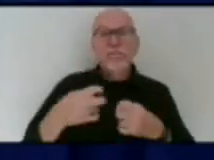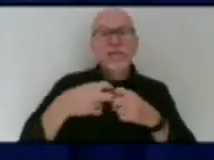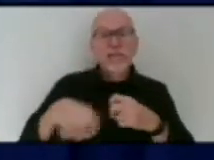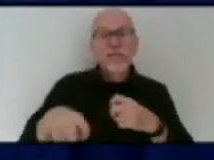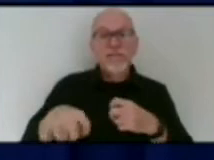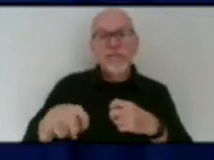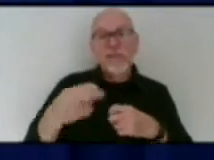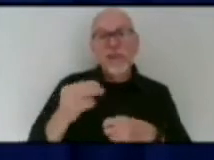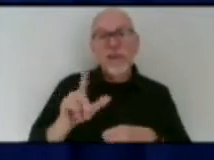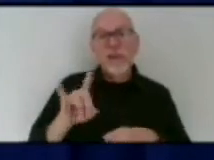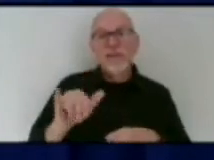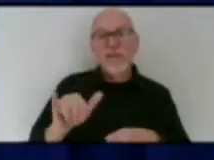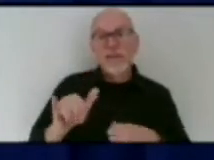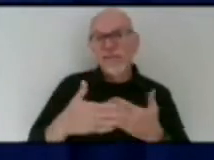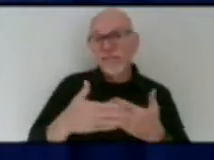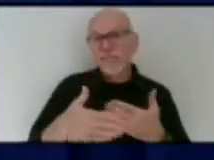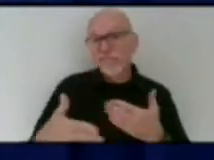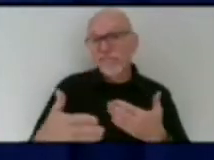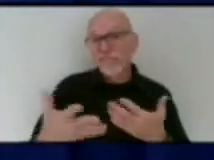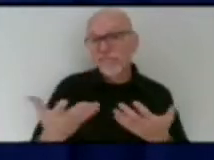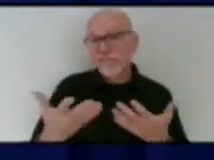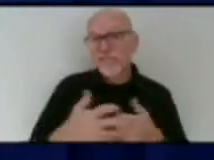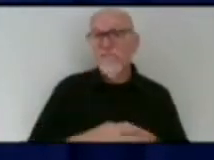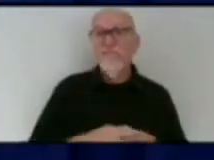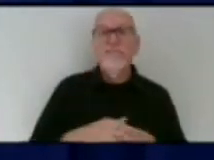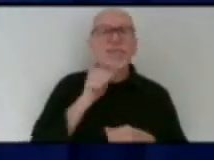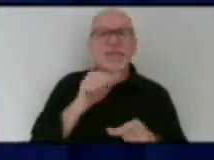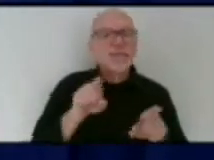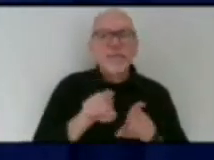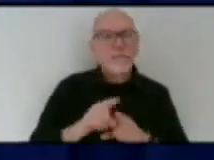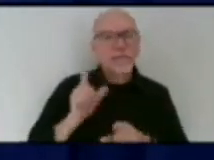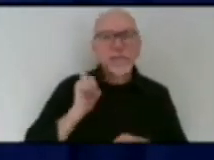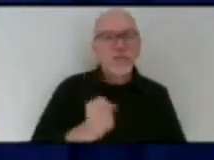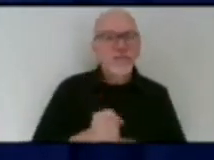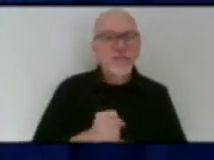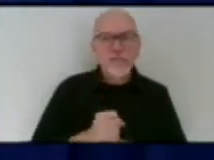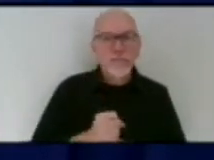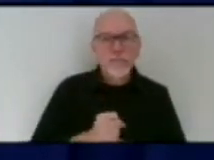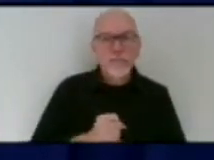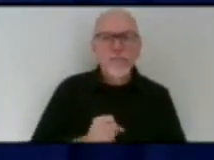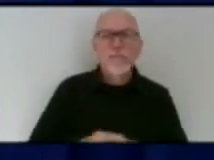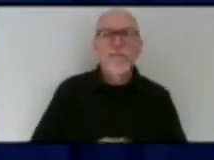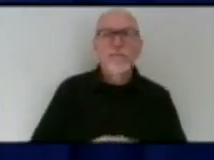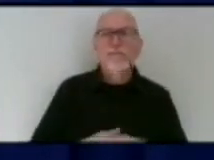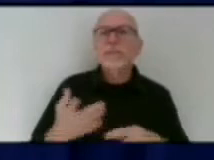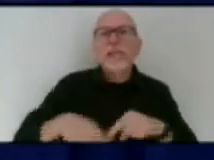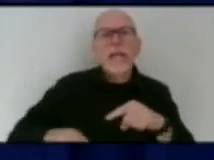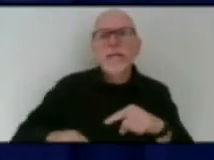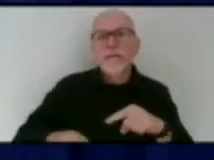Hoosiers. It won't look like last year. It simply can't look like that This year,